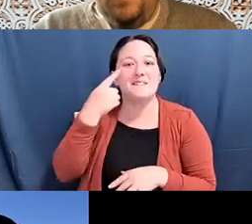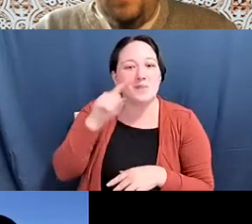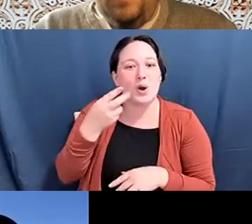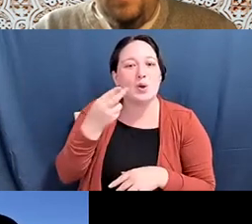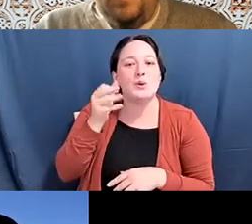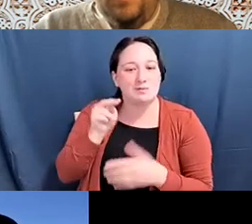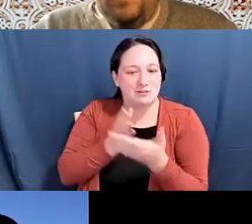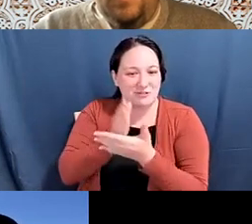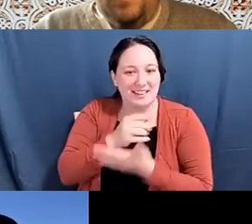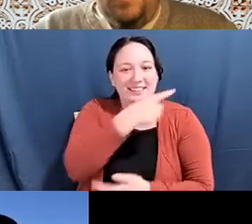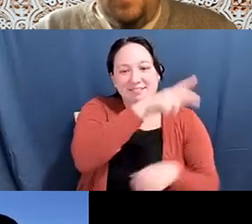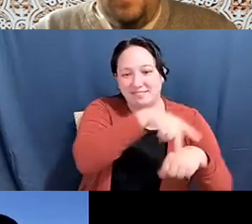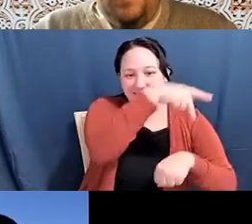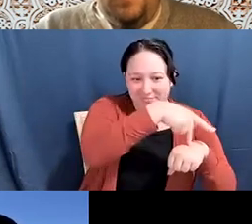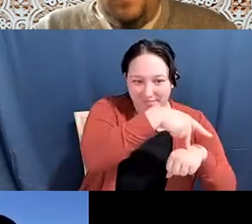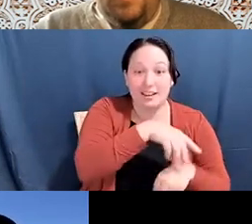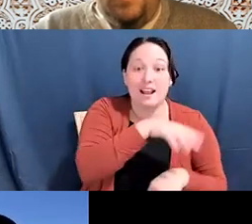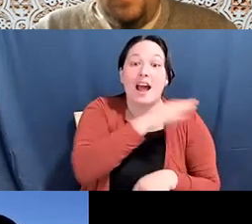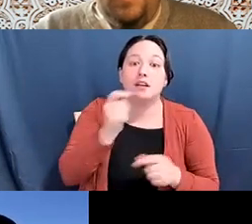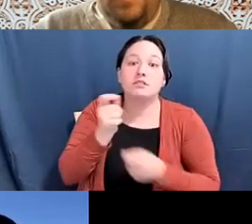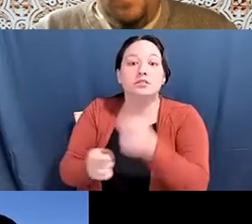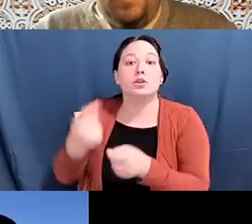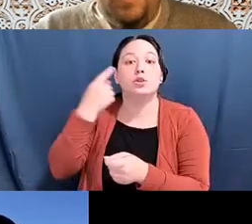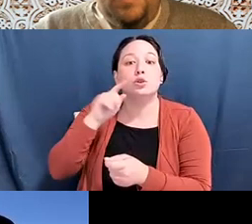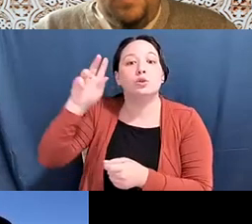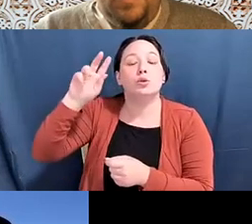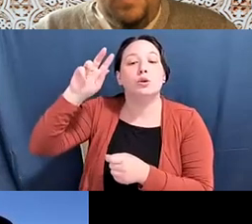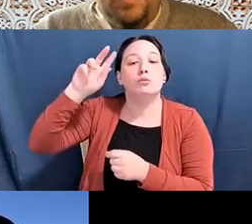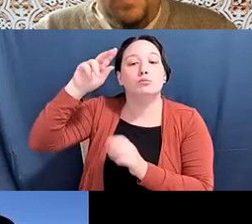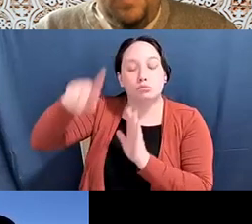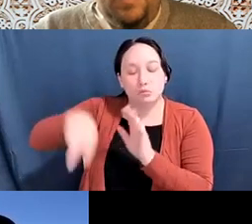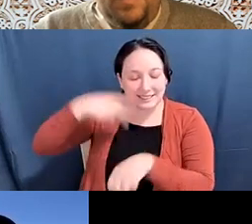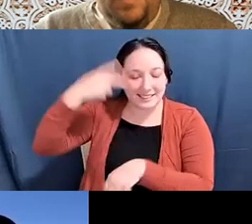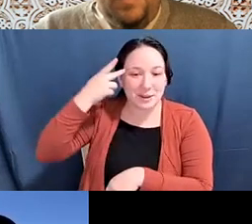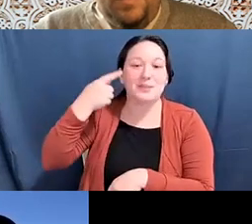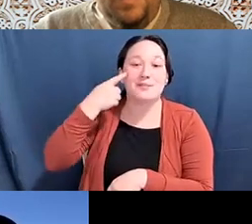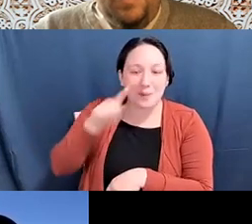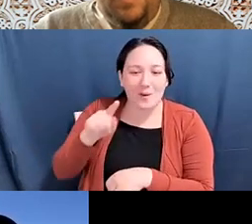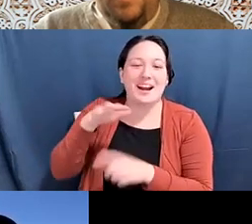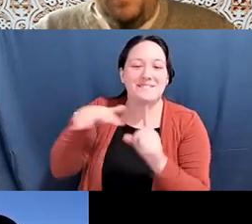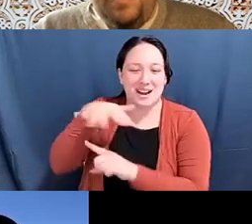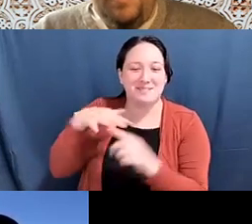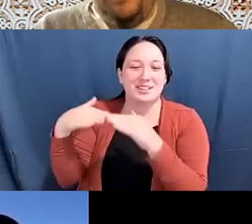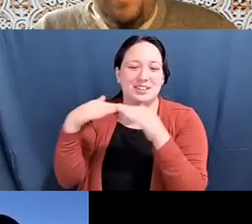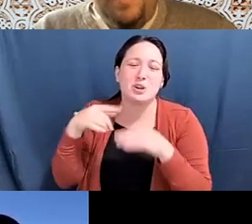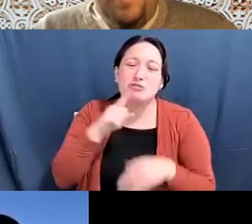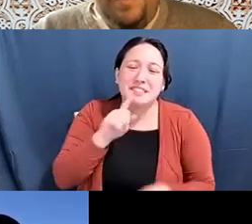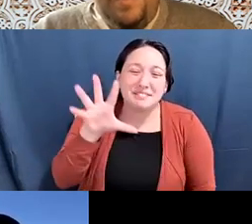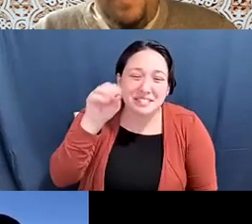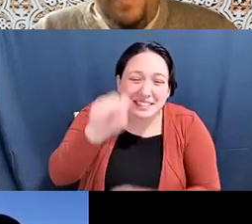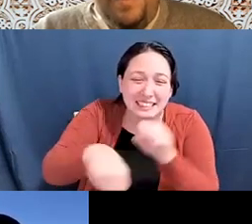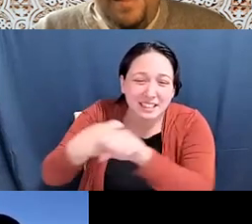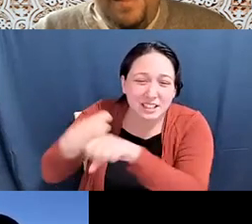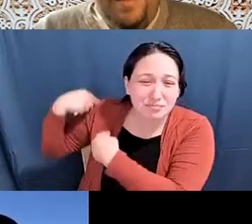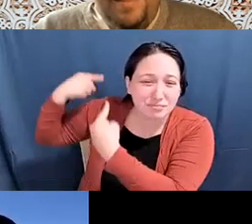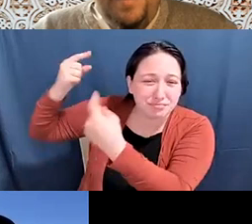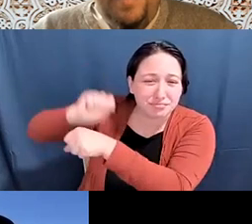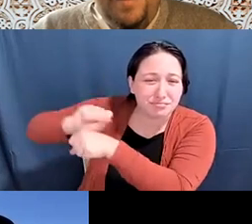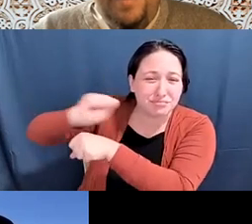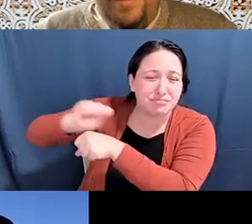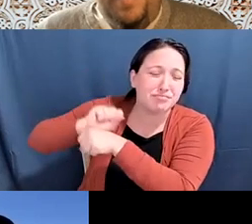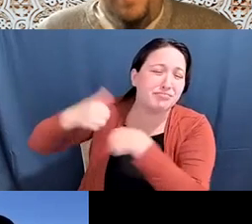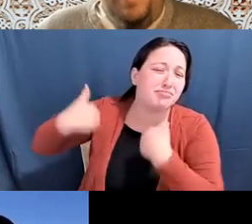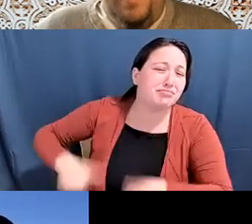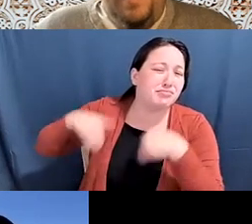Heather McCarty: and a contributor to The Principles of Environmental Justice. In her nearly five decades of organizing and mentorship she strives to uplift in ideology of radical love